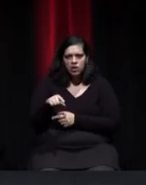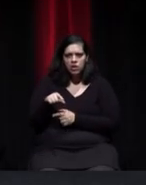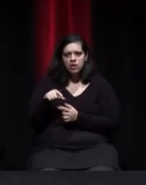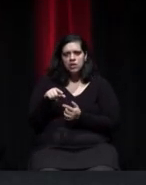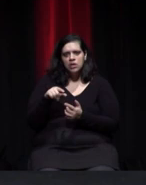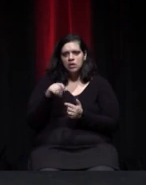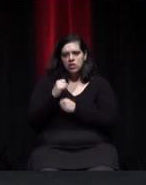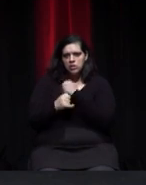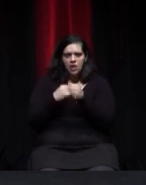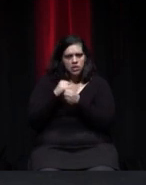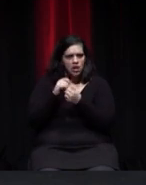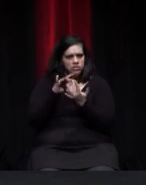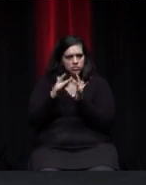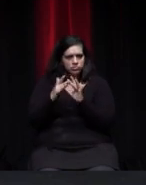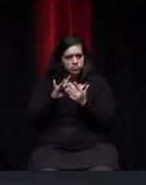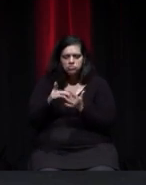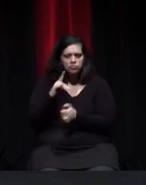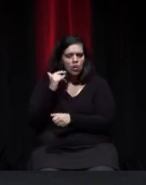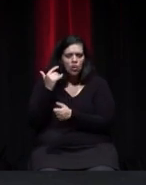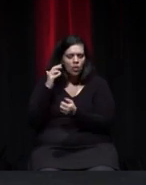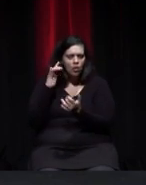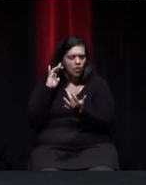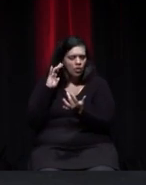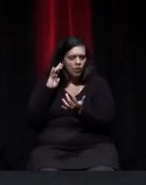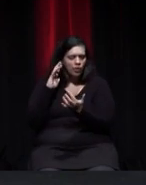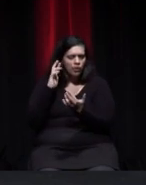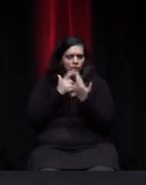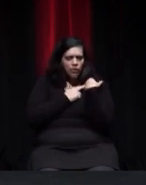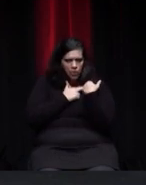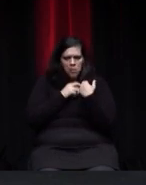I could ask this question to various actors